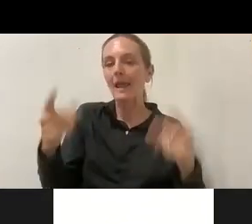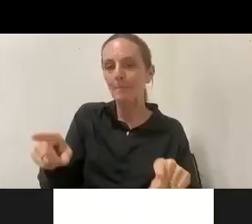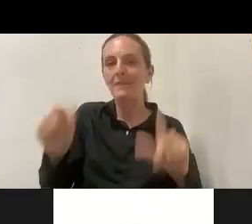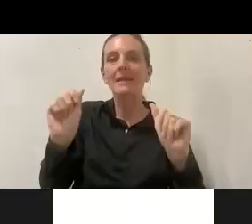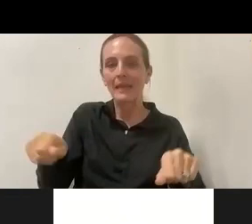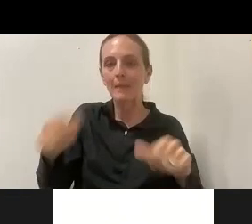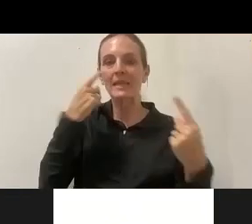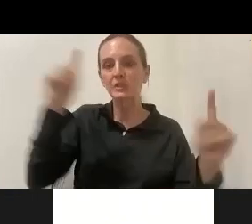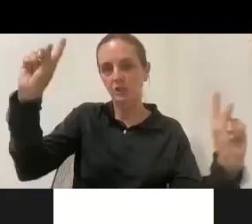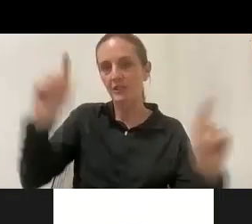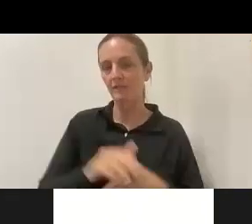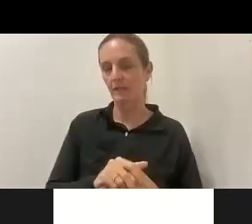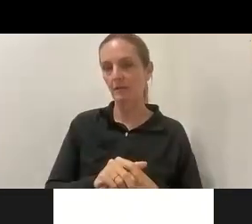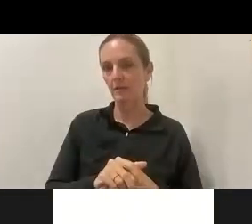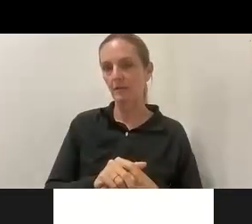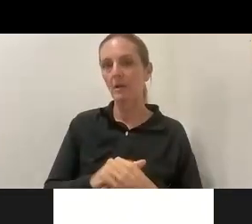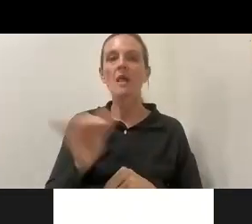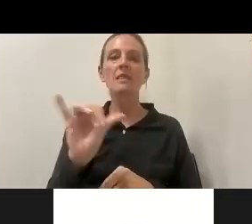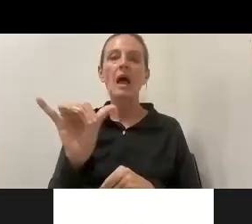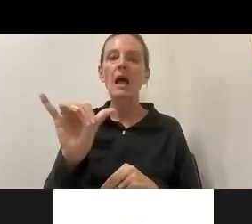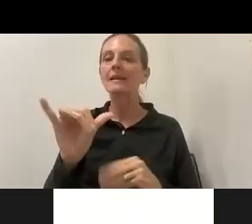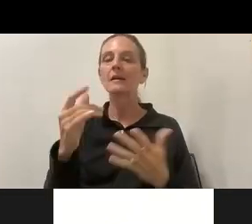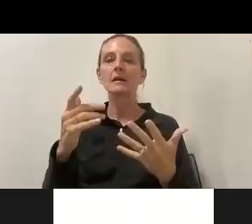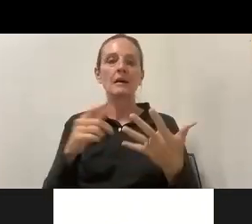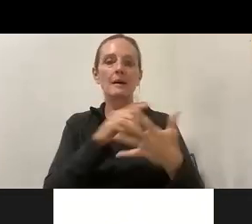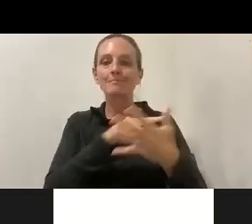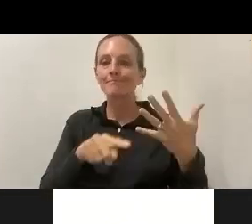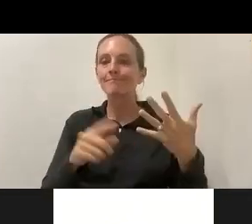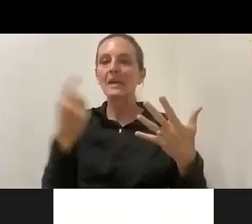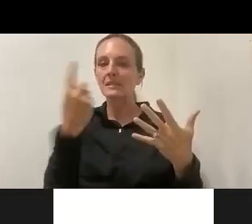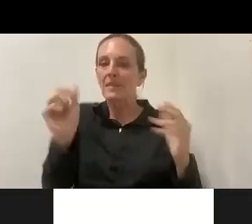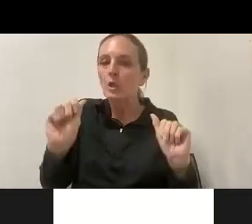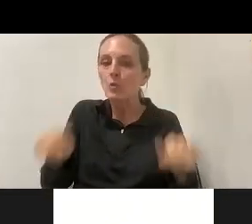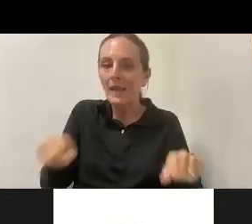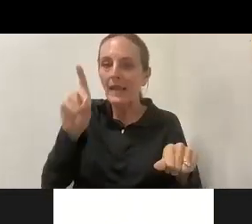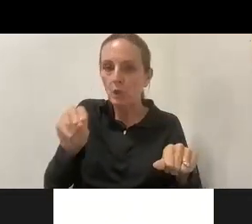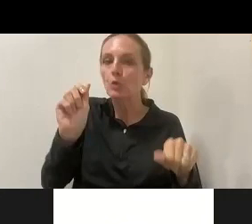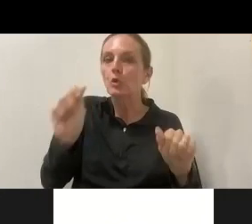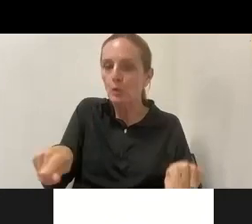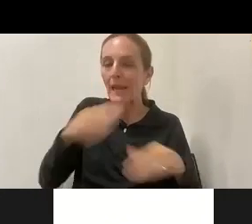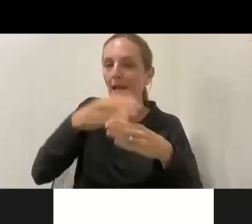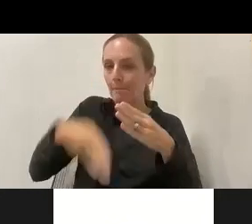clearly identified, something that you can definitely complete, and, also, realistic, so that